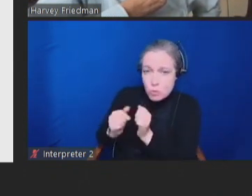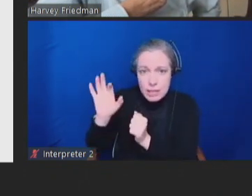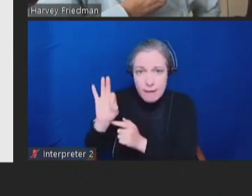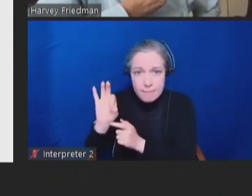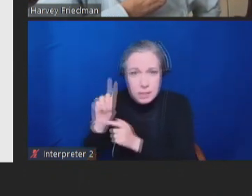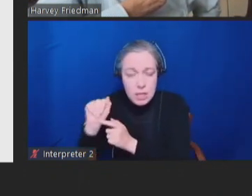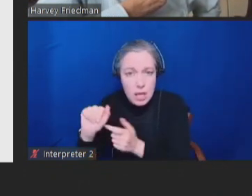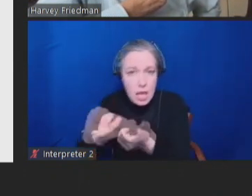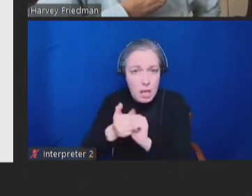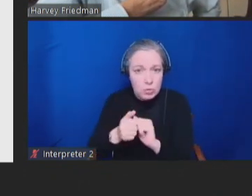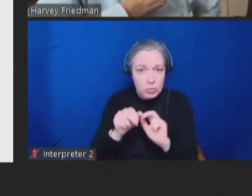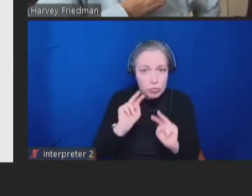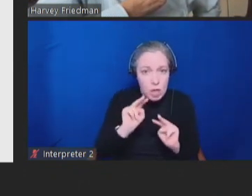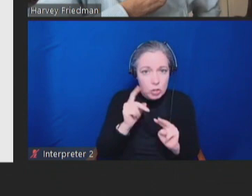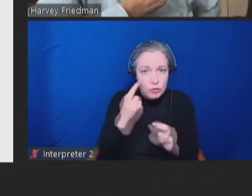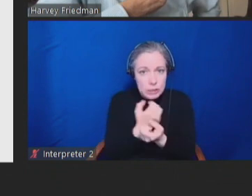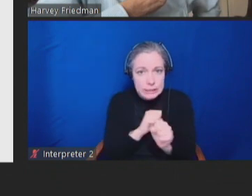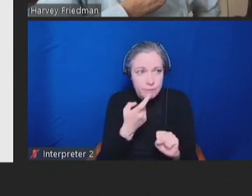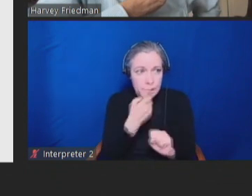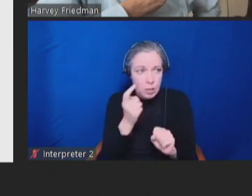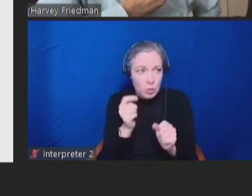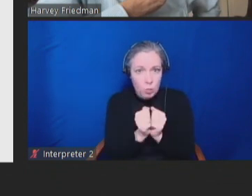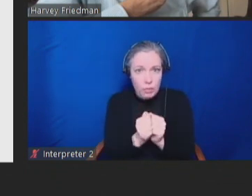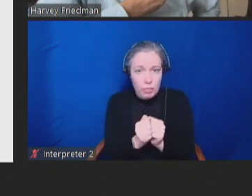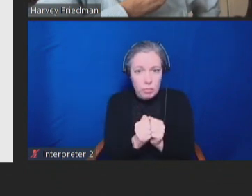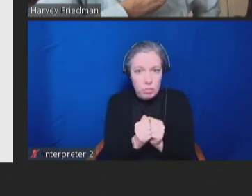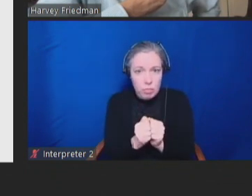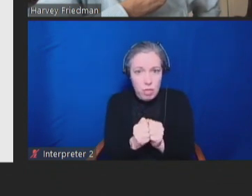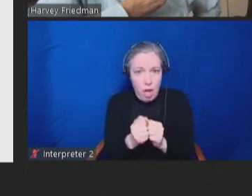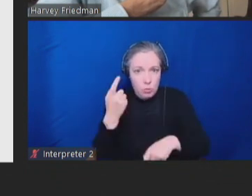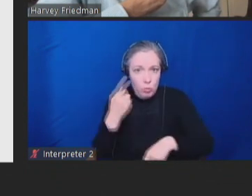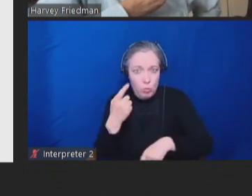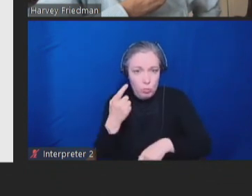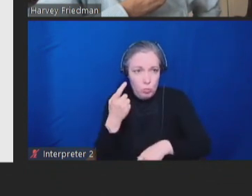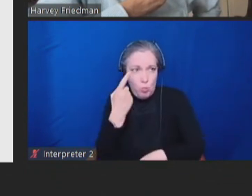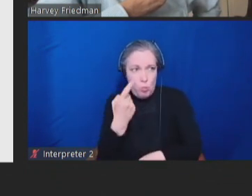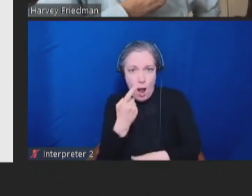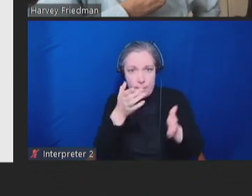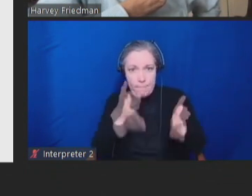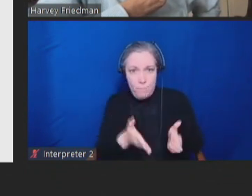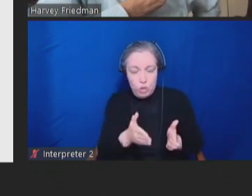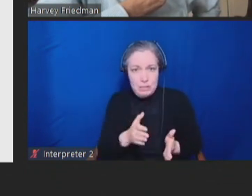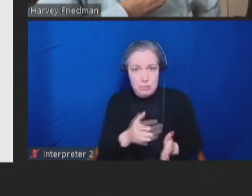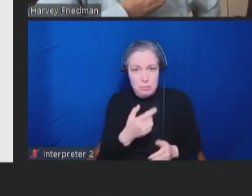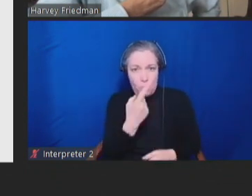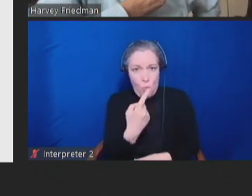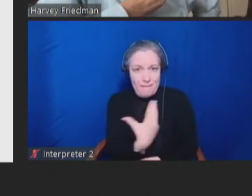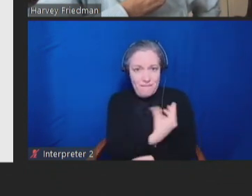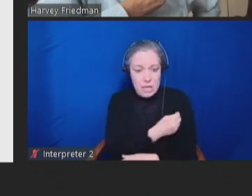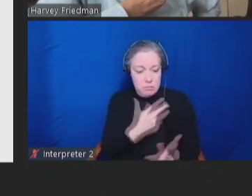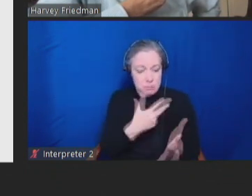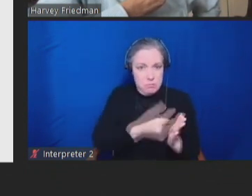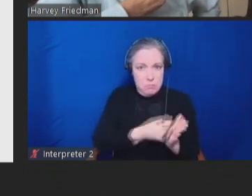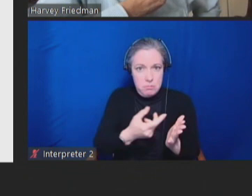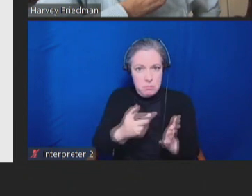safety in such a clinical trial. And in our initial -- so, based upon these discussions,